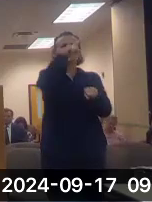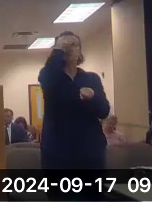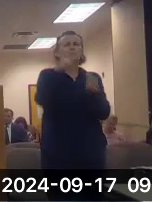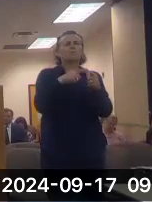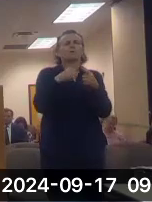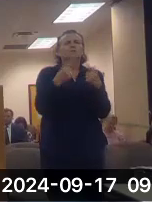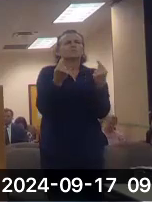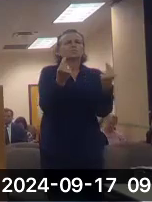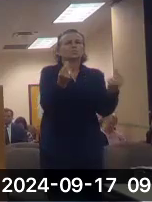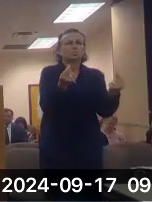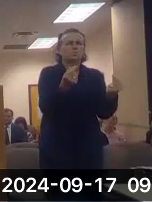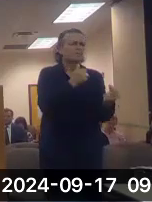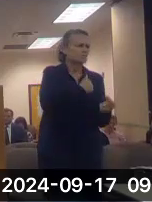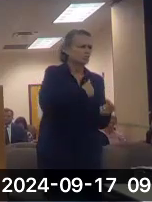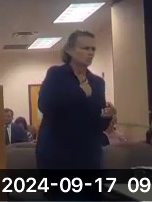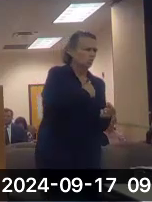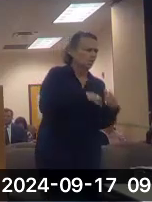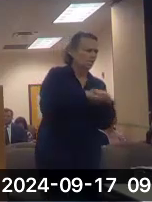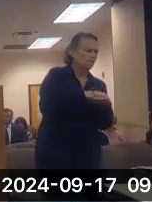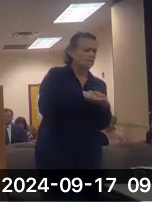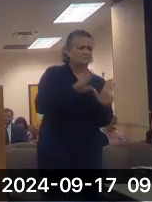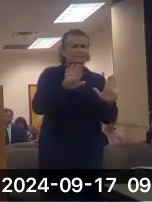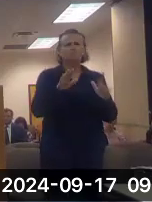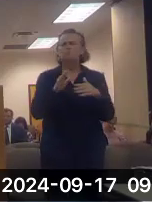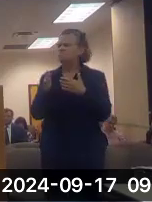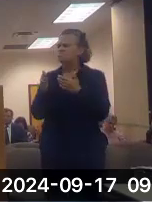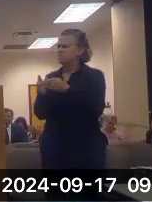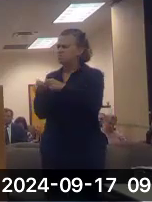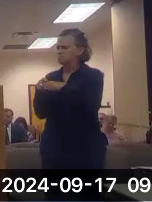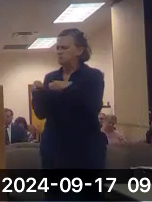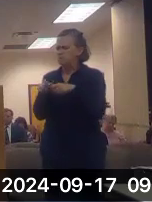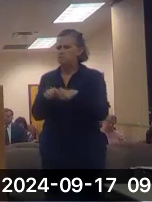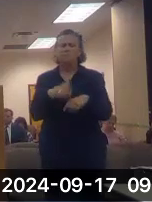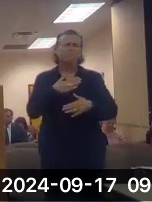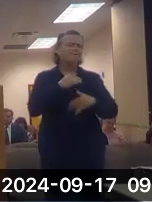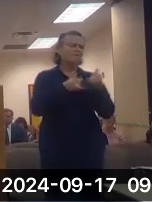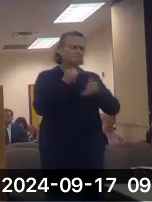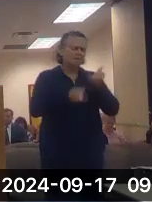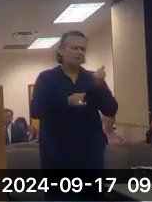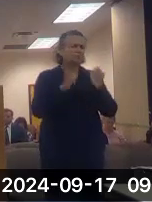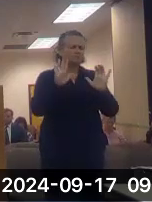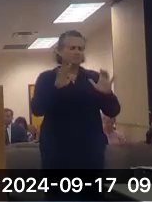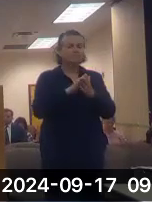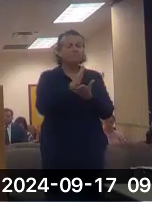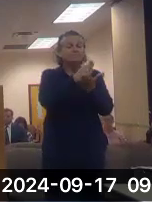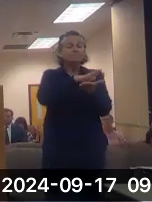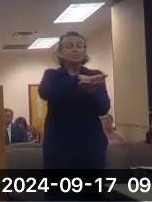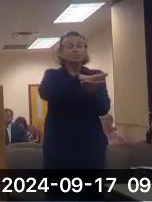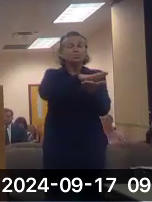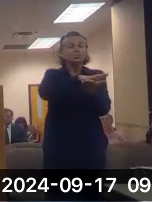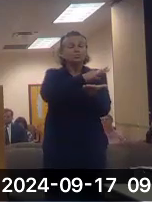Reginald Parson: personnel? Sorry, my app, just my final thought was just some some school personnel actually